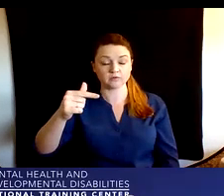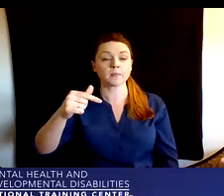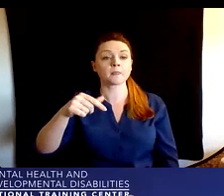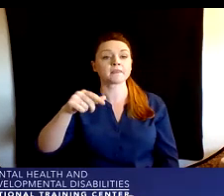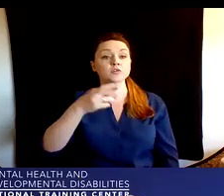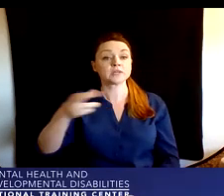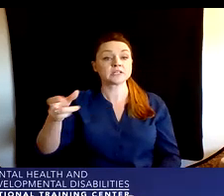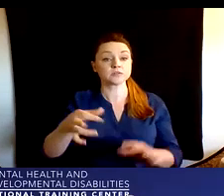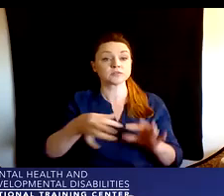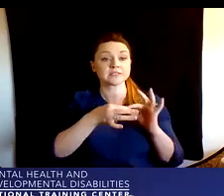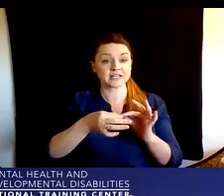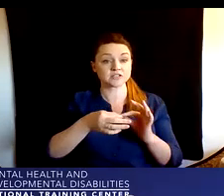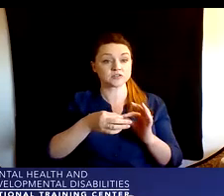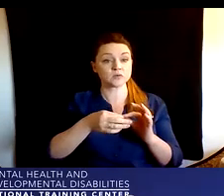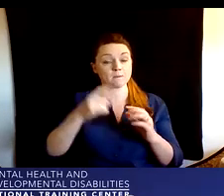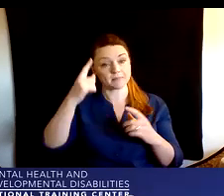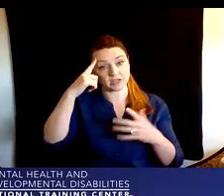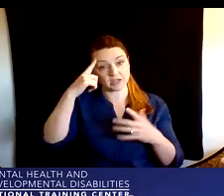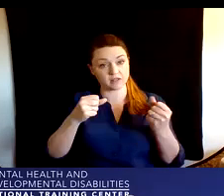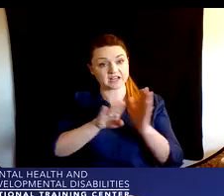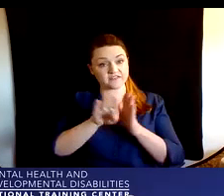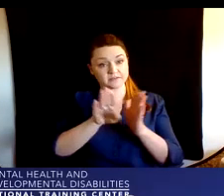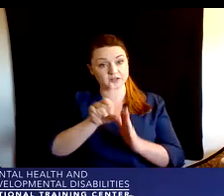and developmental disabilities. Next slide please, Brandon.